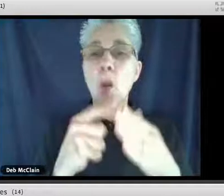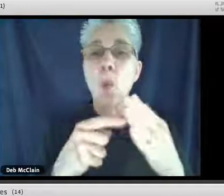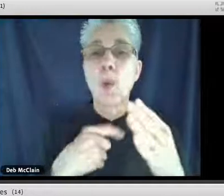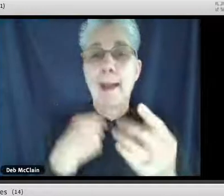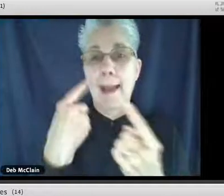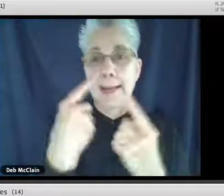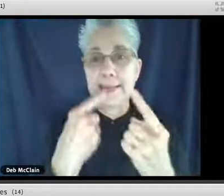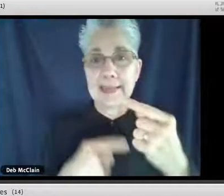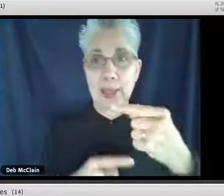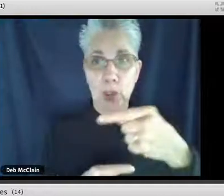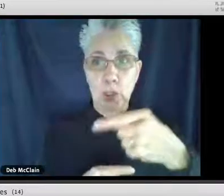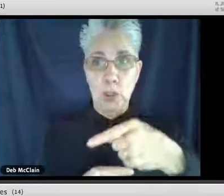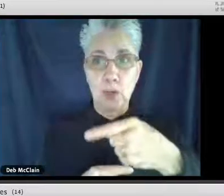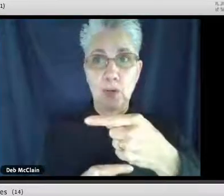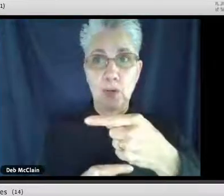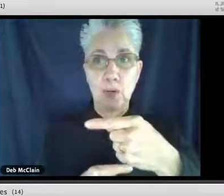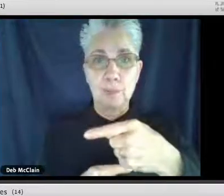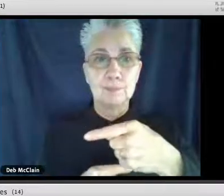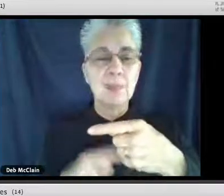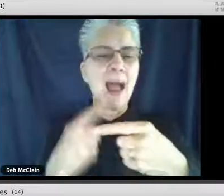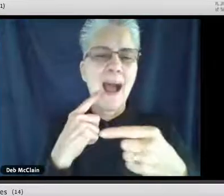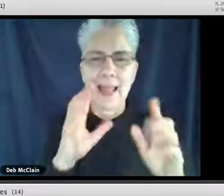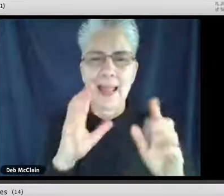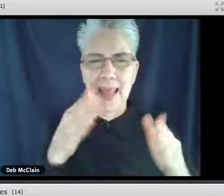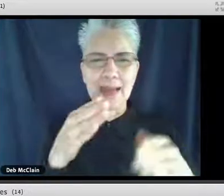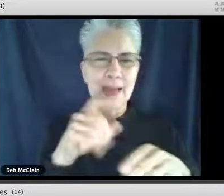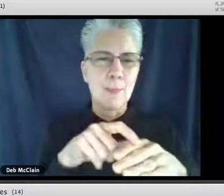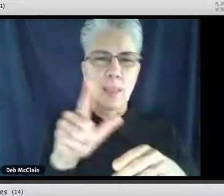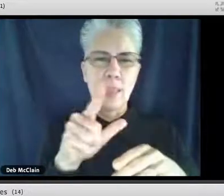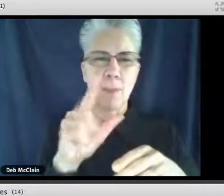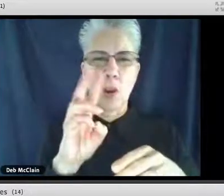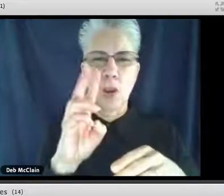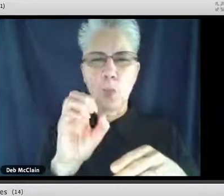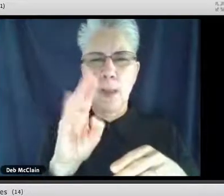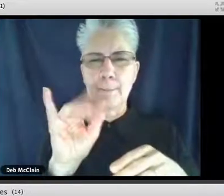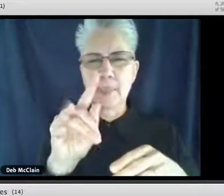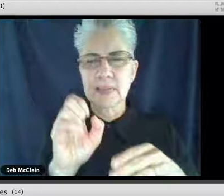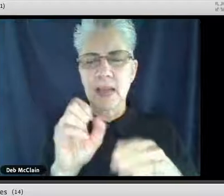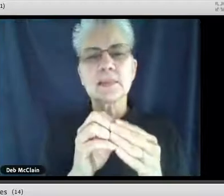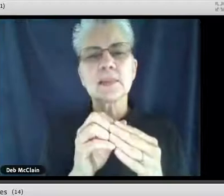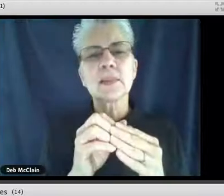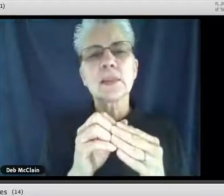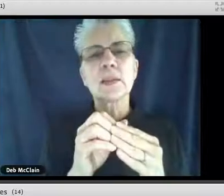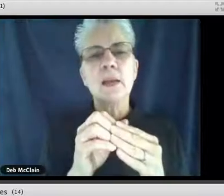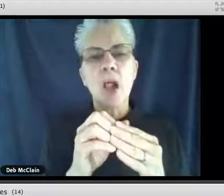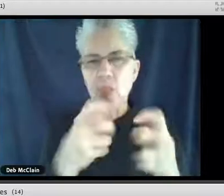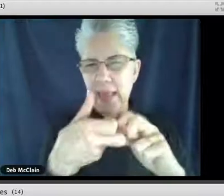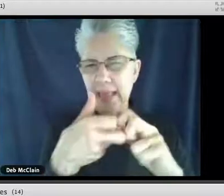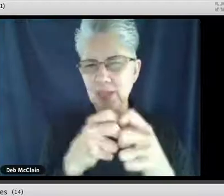and I spend a lot of time on library websites, the major issues with library issues